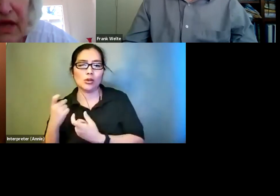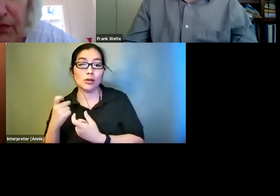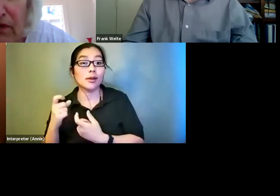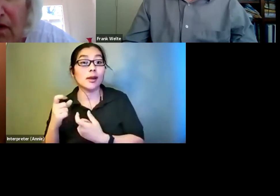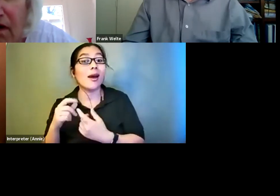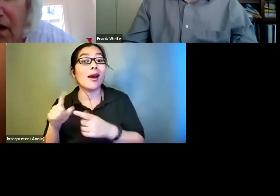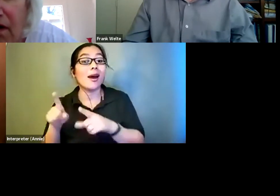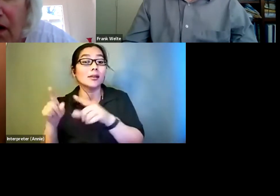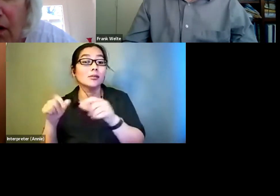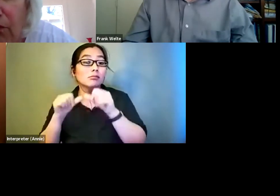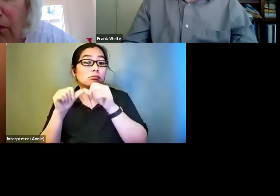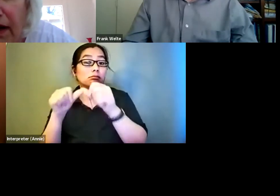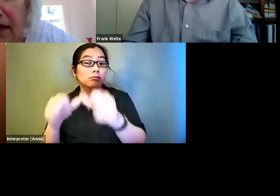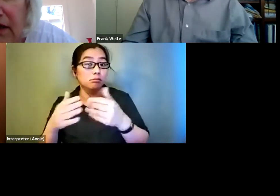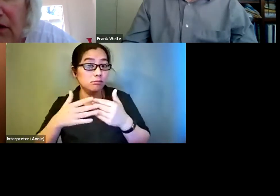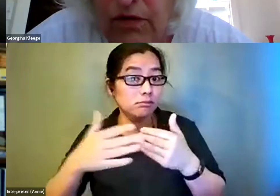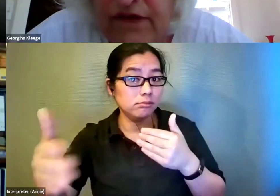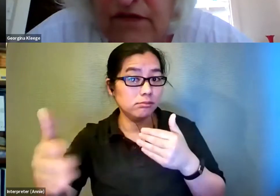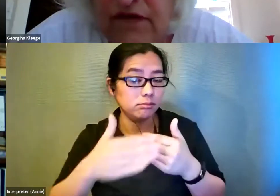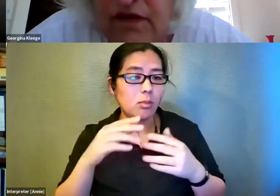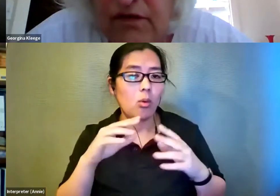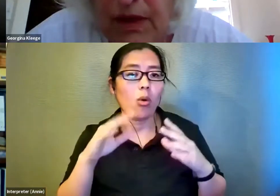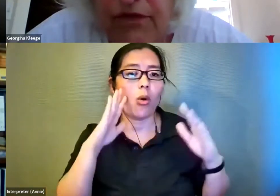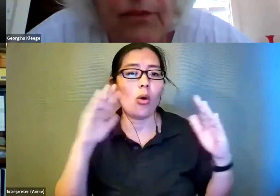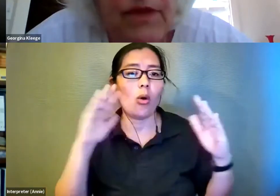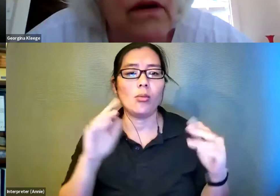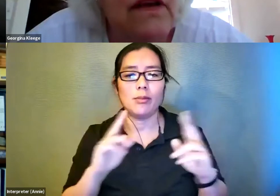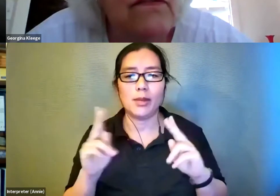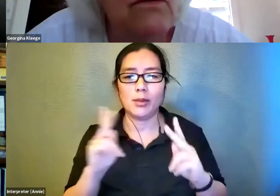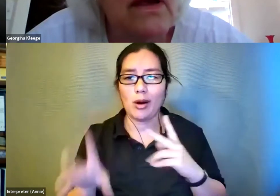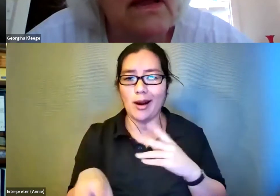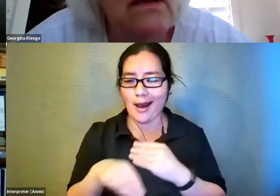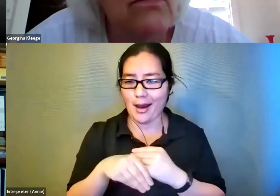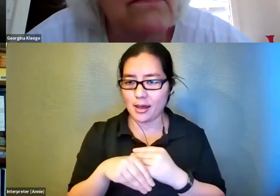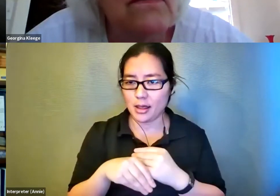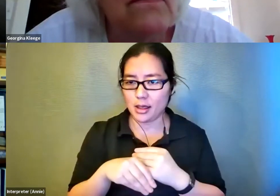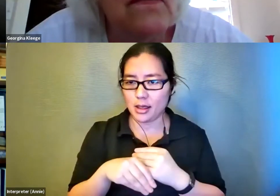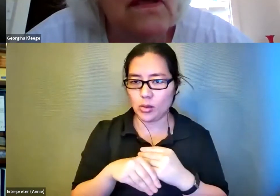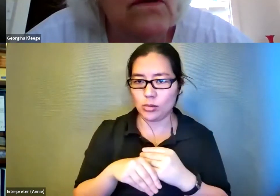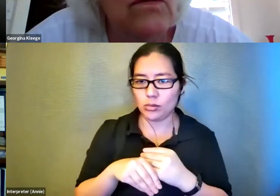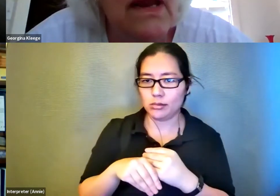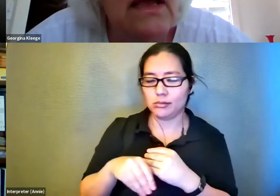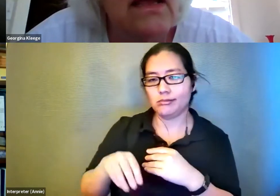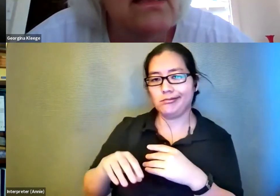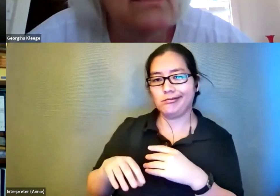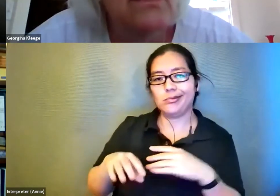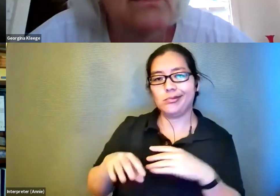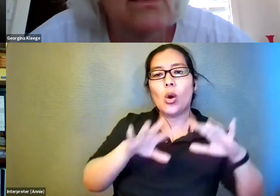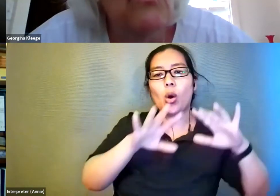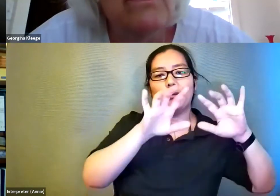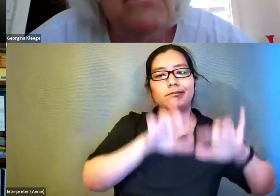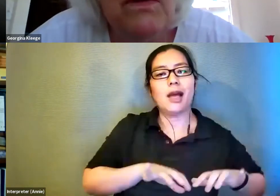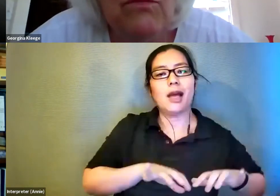people are writing in -- people from the audience are writing in questions in the Q&A which we